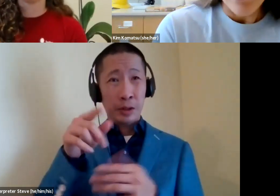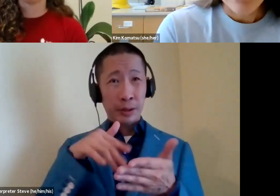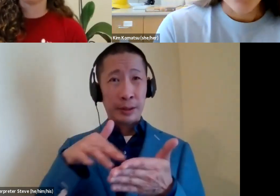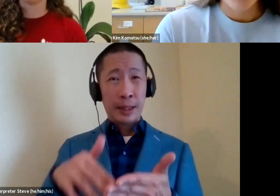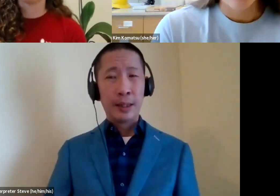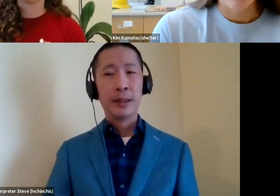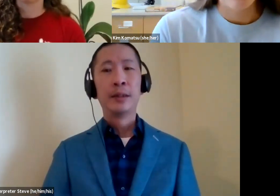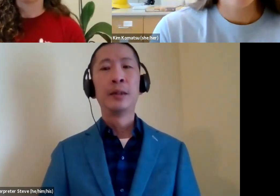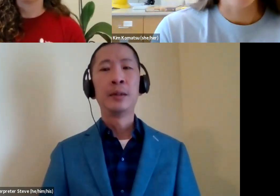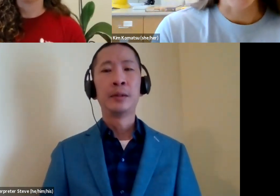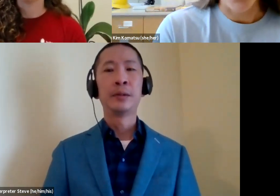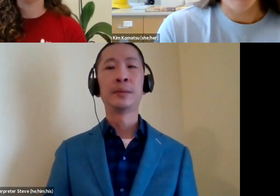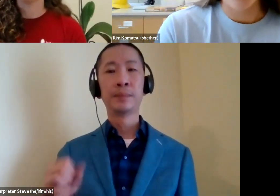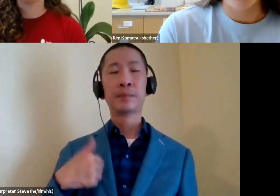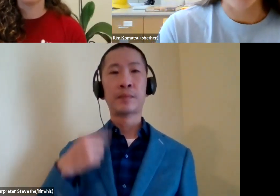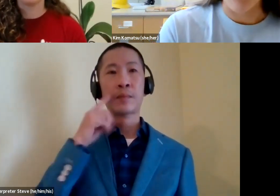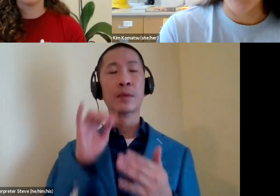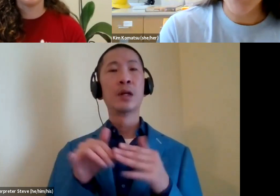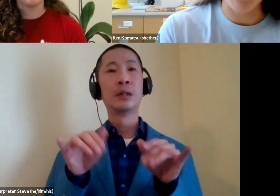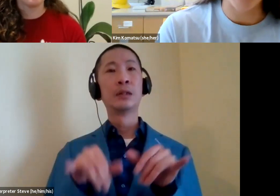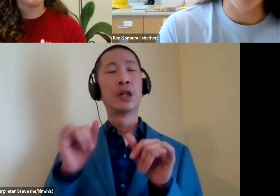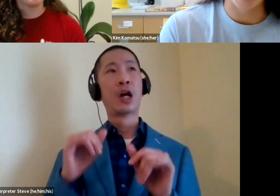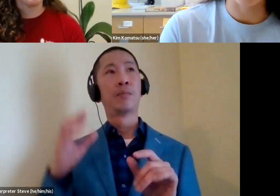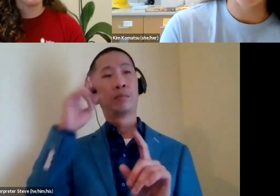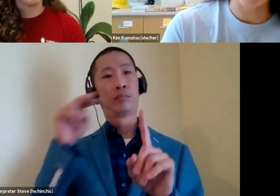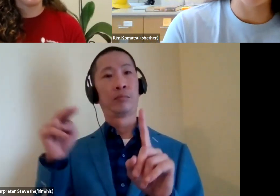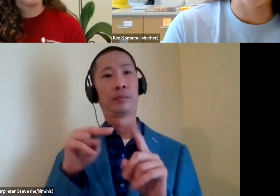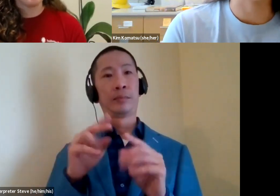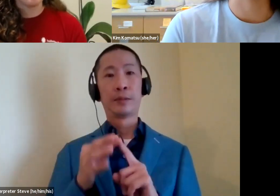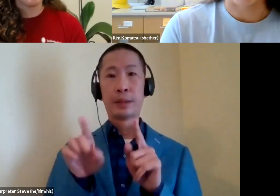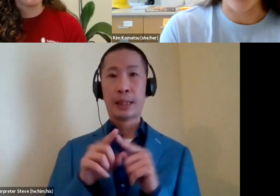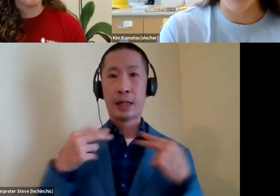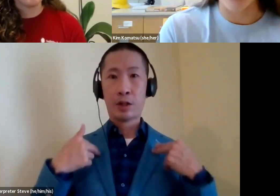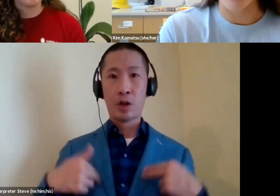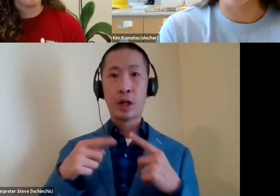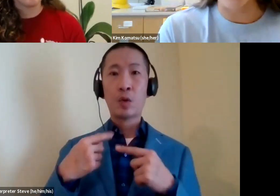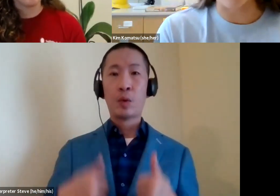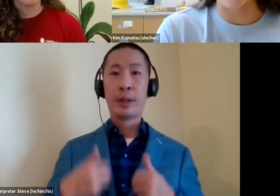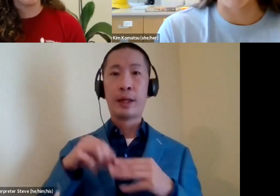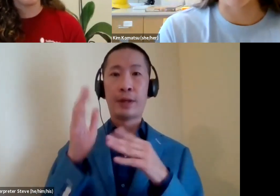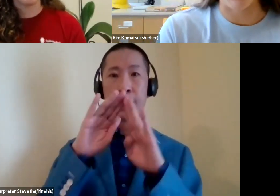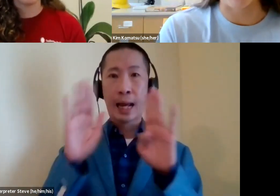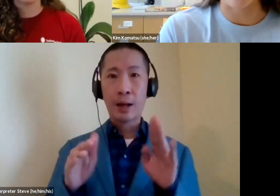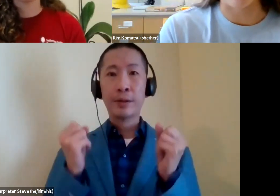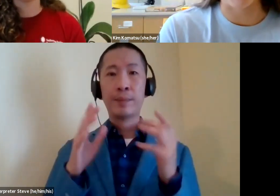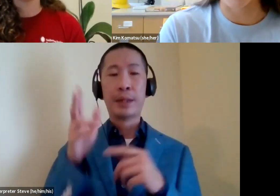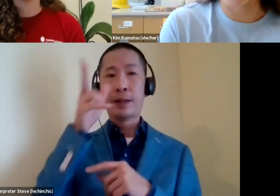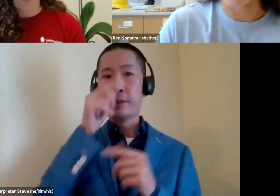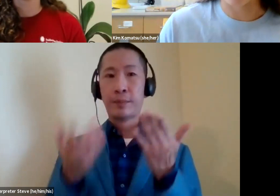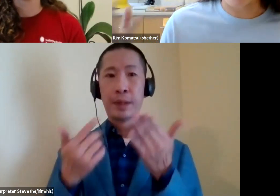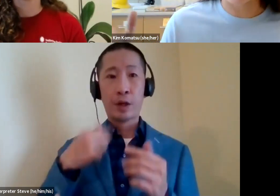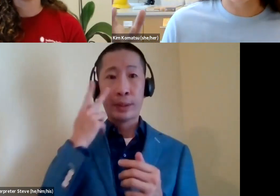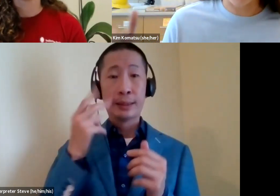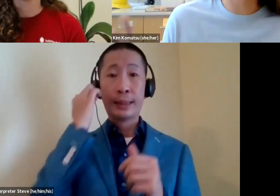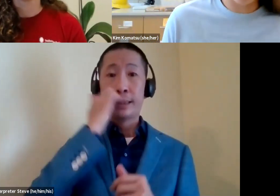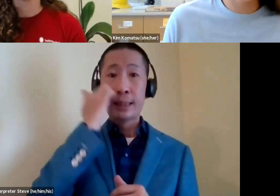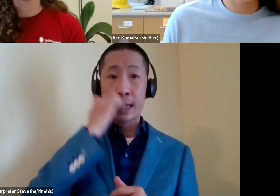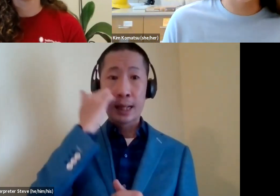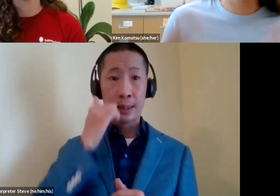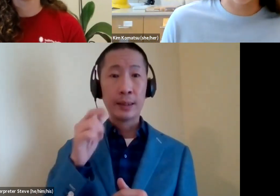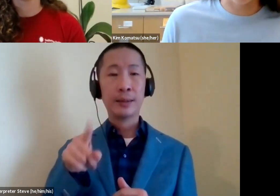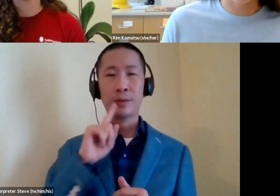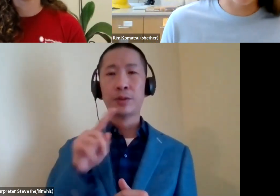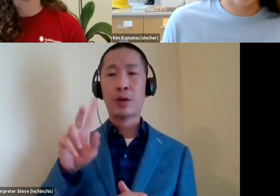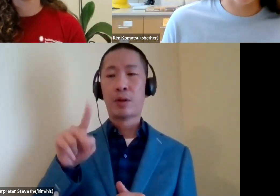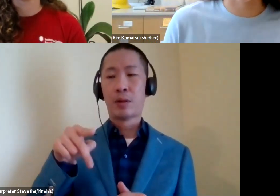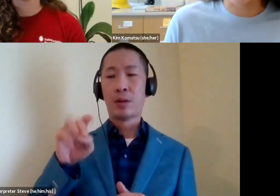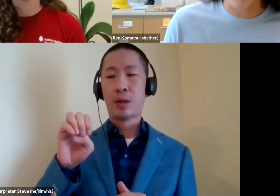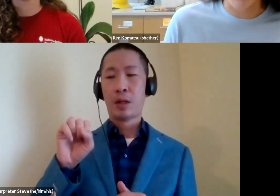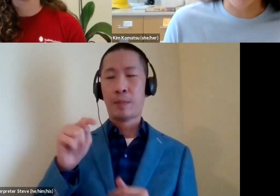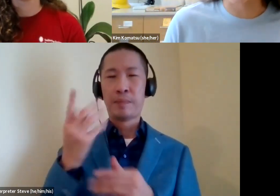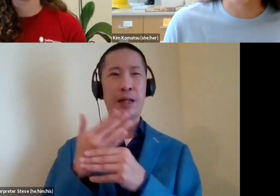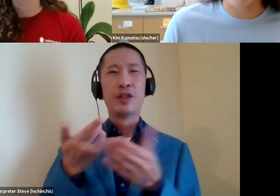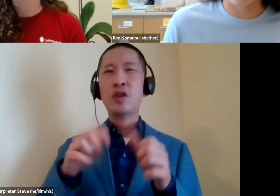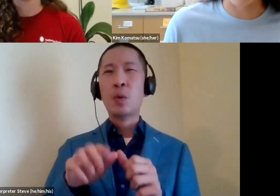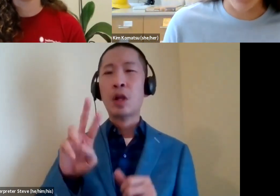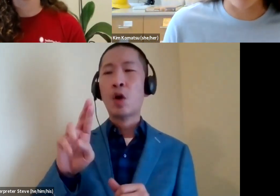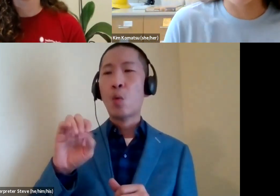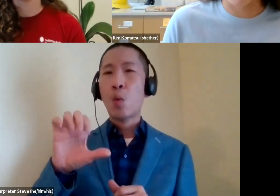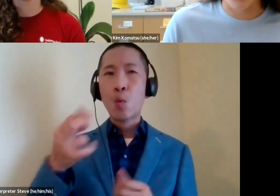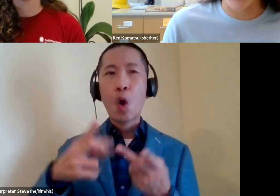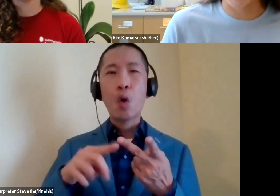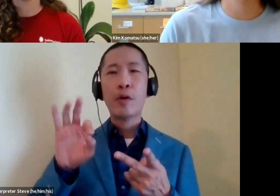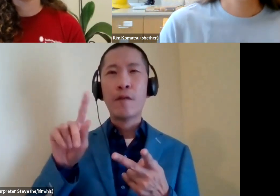Kim Komatsu (she/her): Yeah, so I think this is a common perception, especially as humans, when we live in, houses and many of the insects, we might encounter on a day to day basis are pests you don't want insects like cockroaches or flies in your house eating your food.